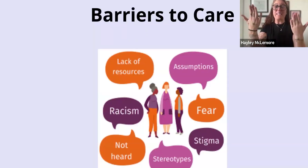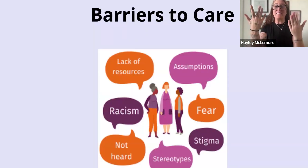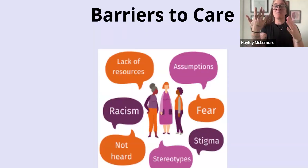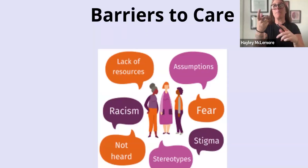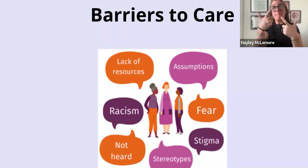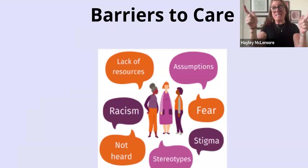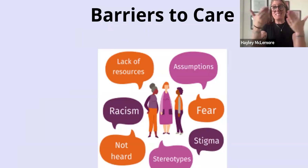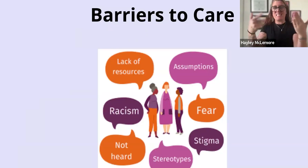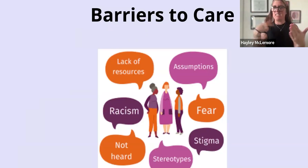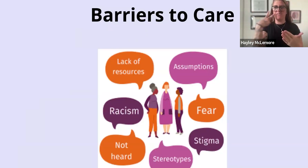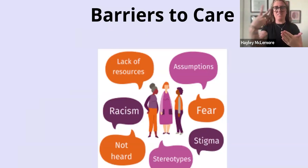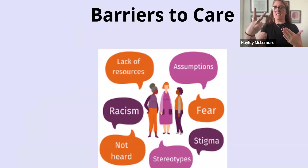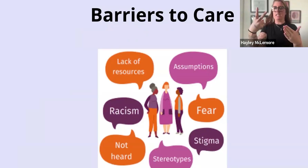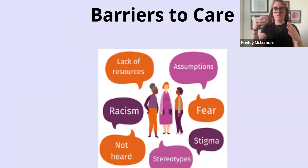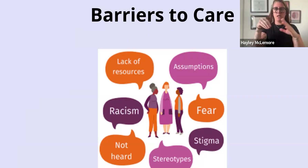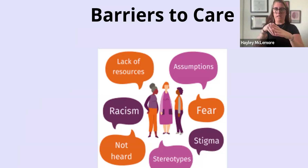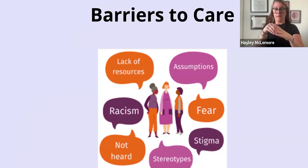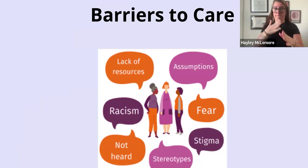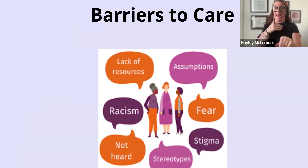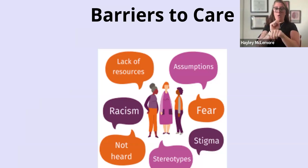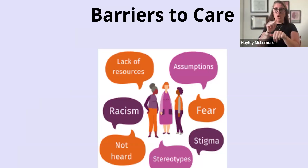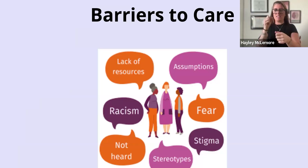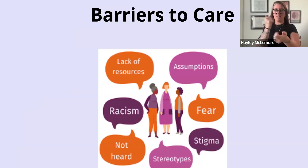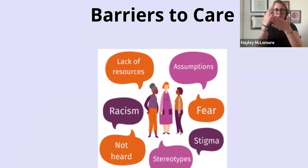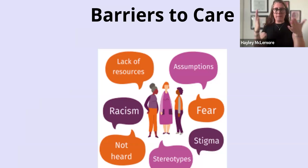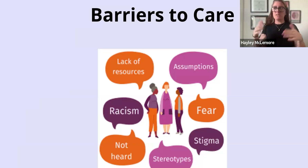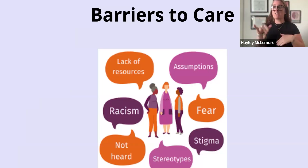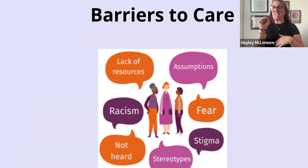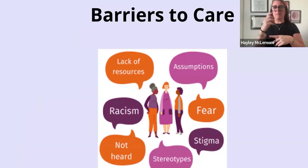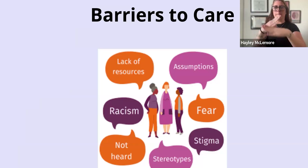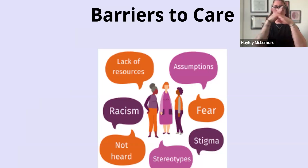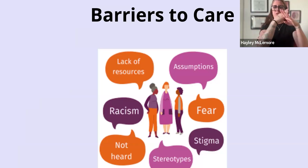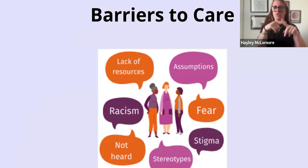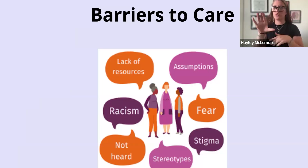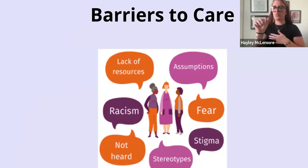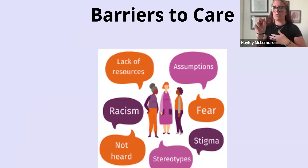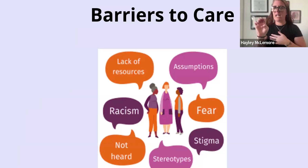Obviously, we know that there are many different barriers to this. I see this in my work so much.